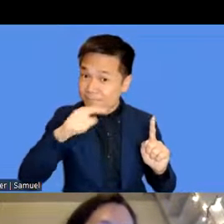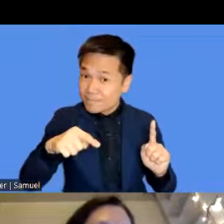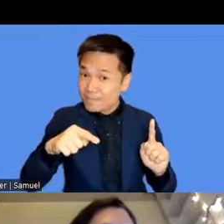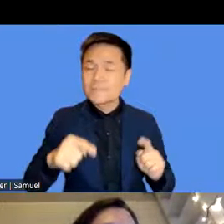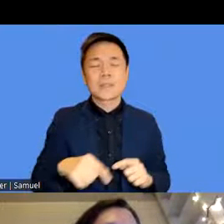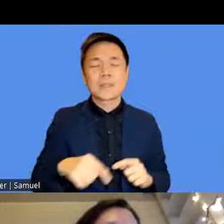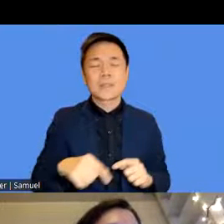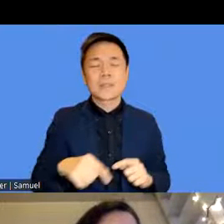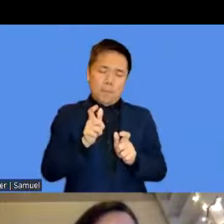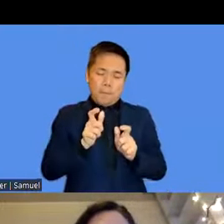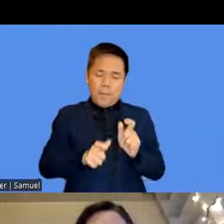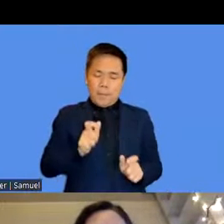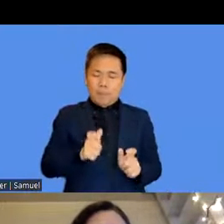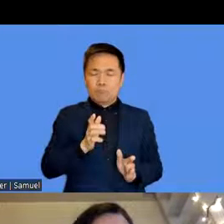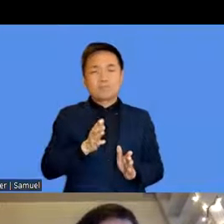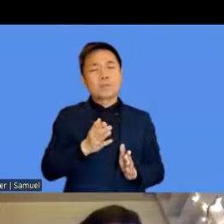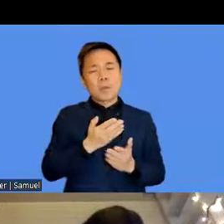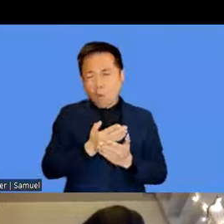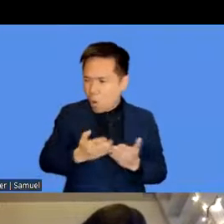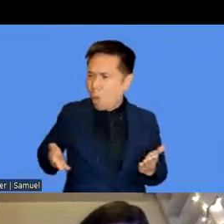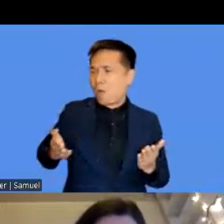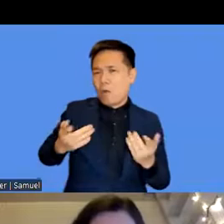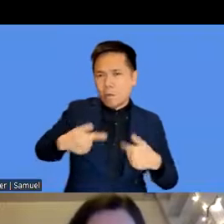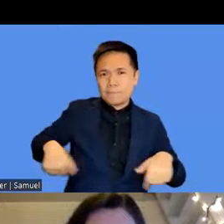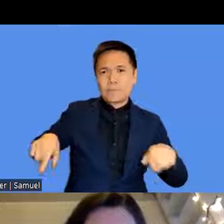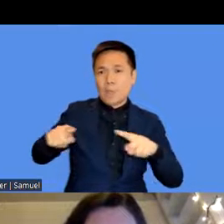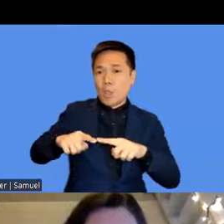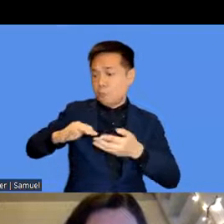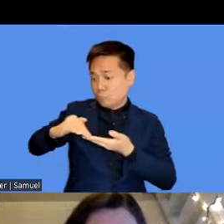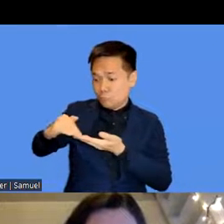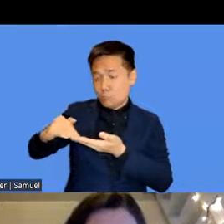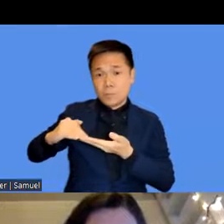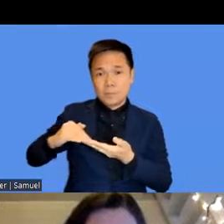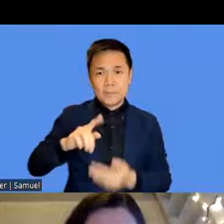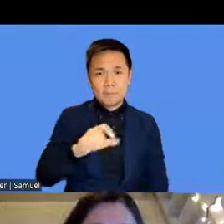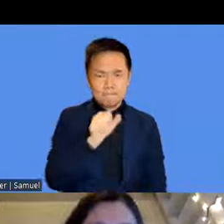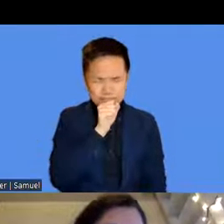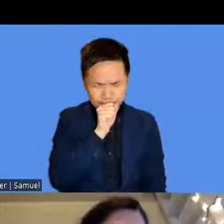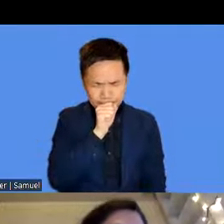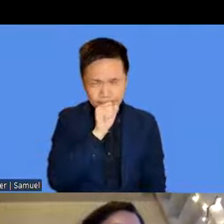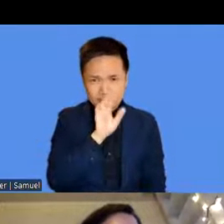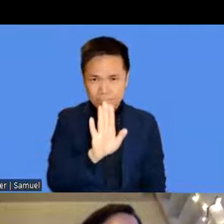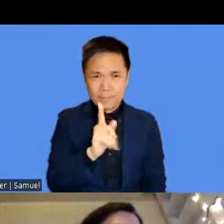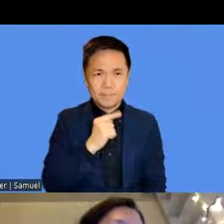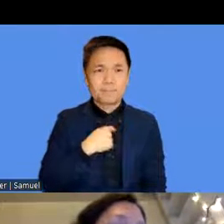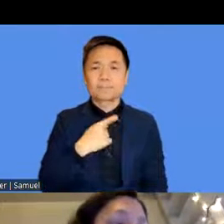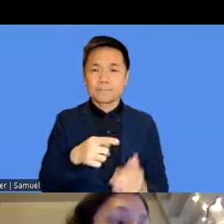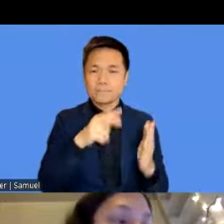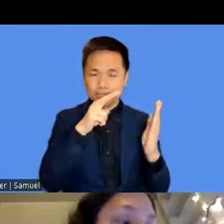or their respective organizations, excuse me, their respective organizations produce